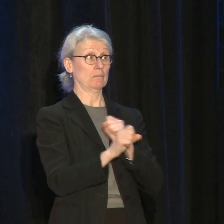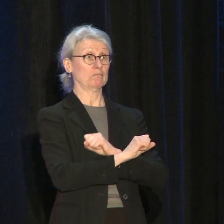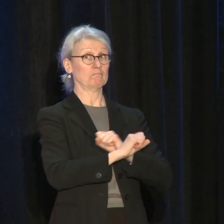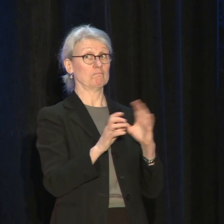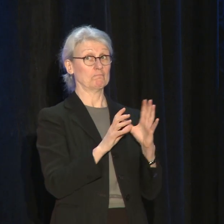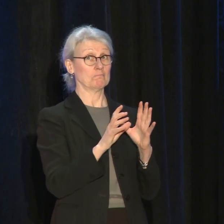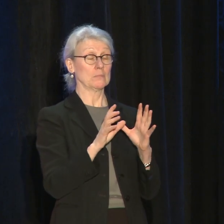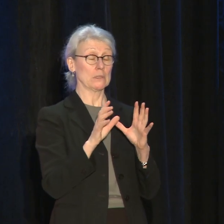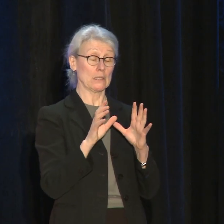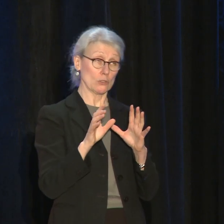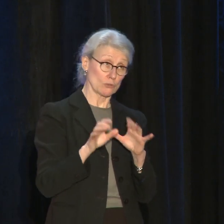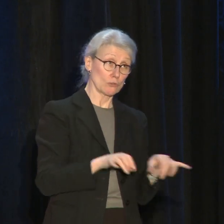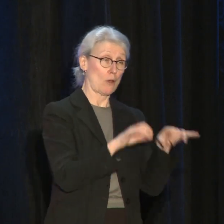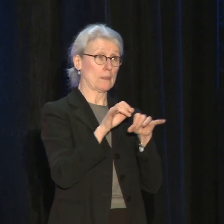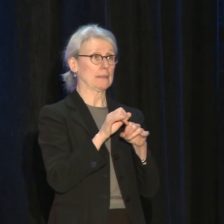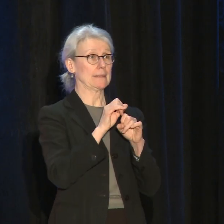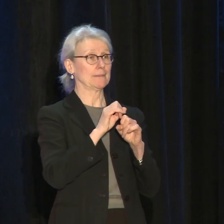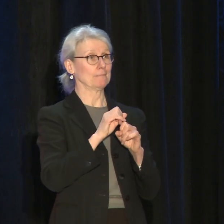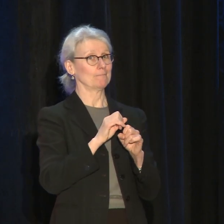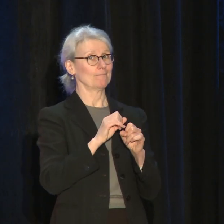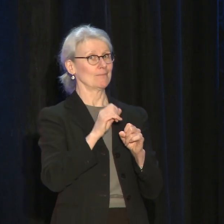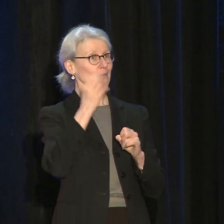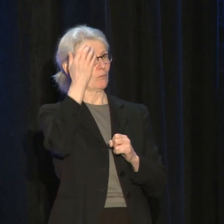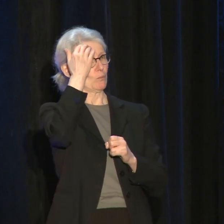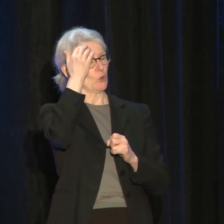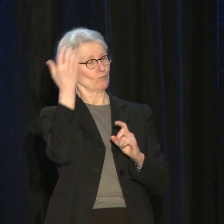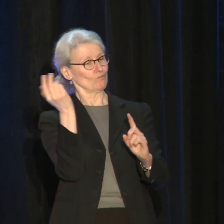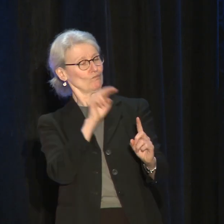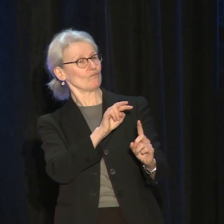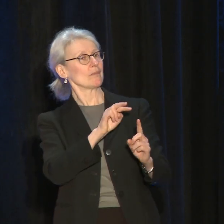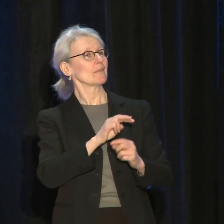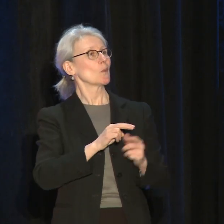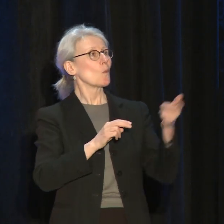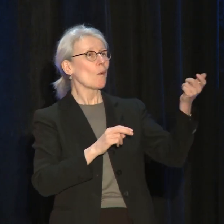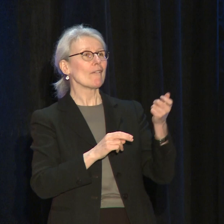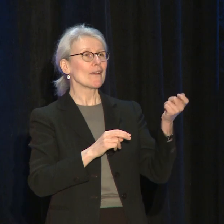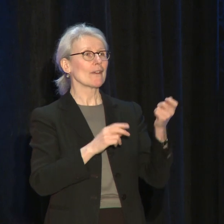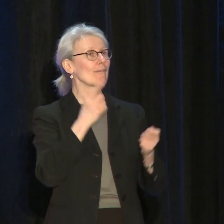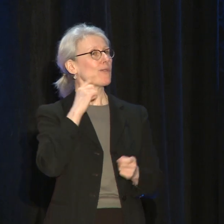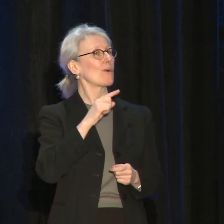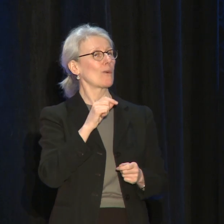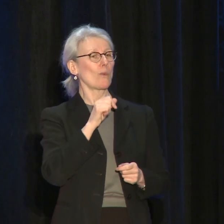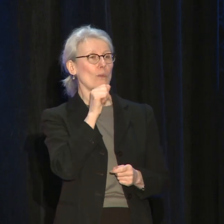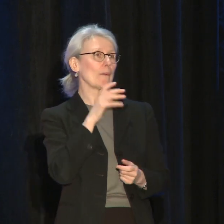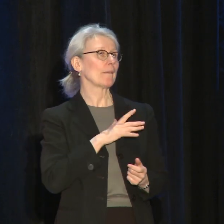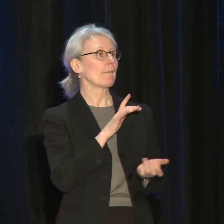vivid image that has supported welfare restructuring in the United States. It supported